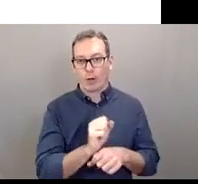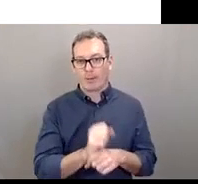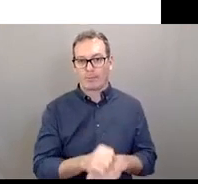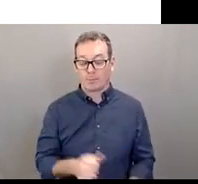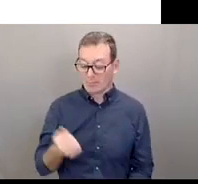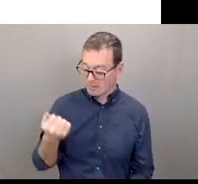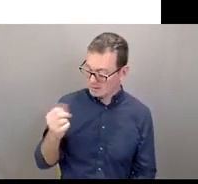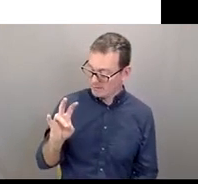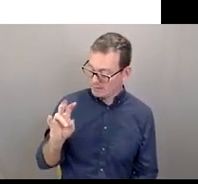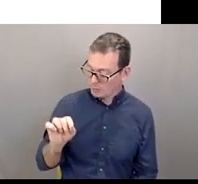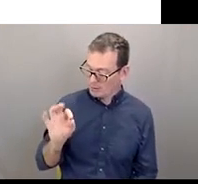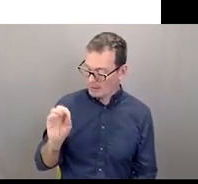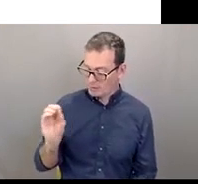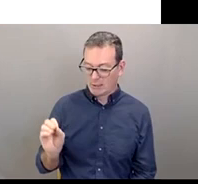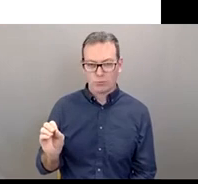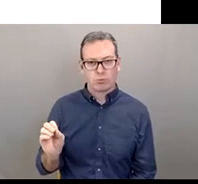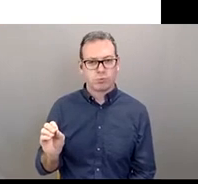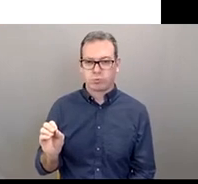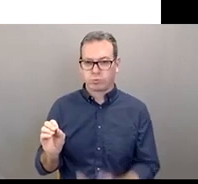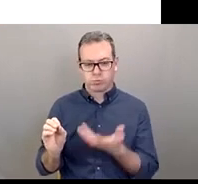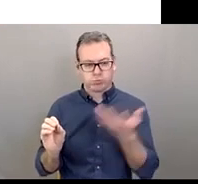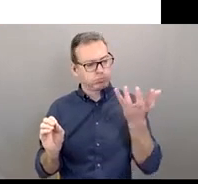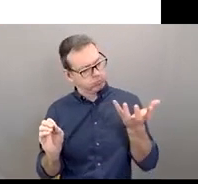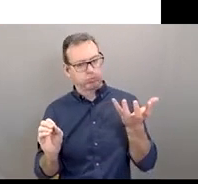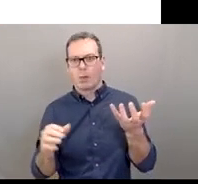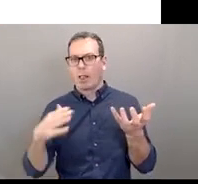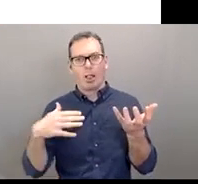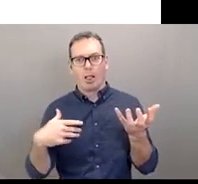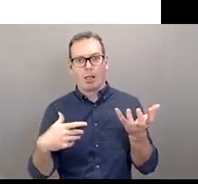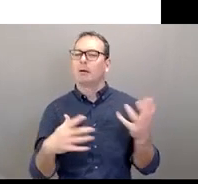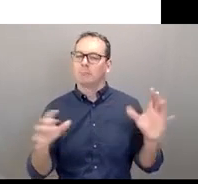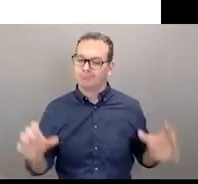but all these people here that are coming to this are working to make it better so thank you